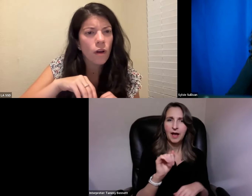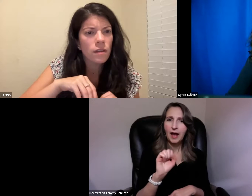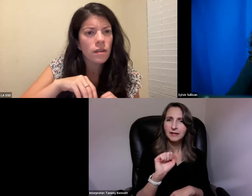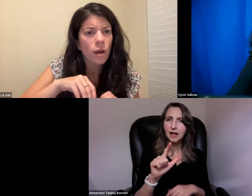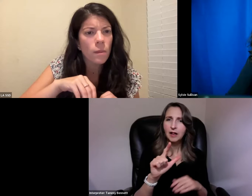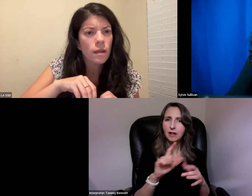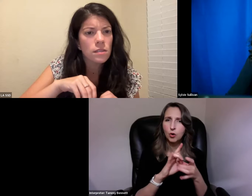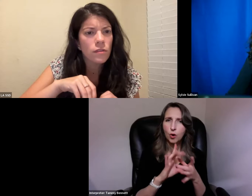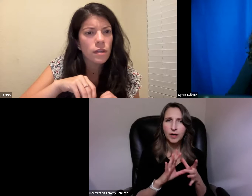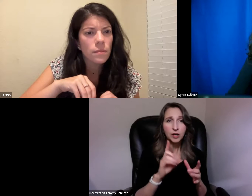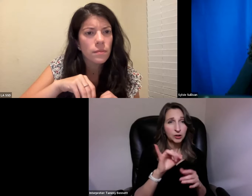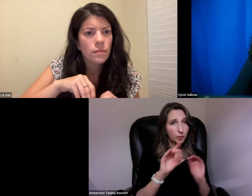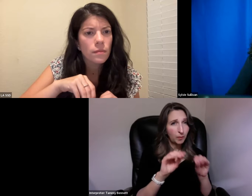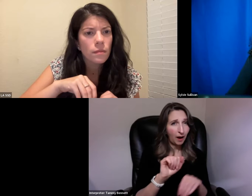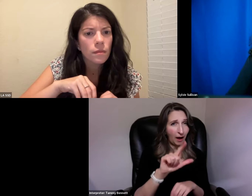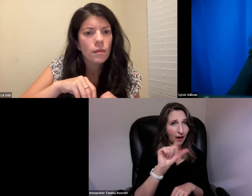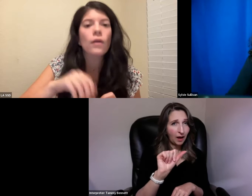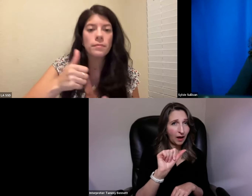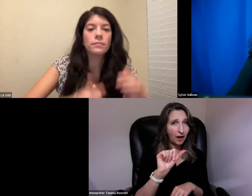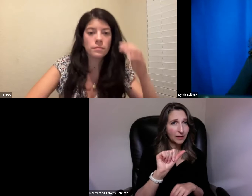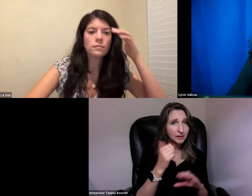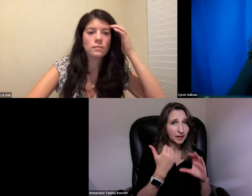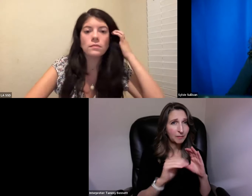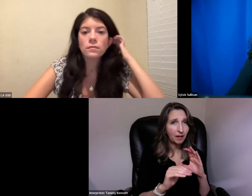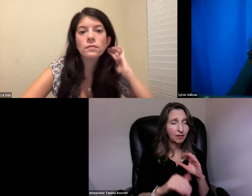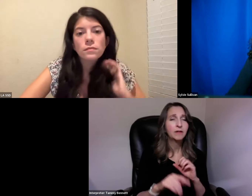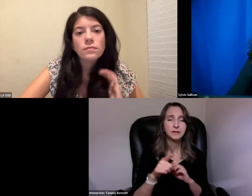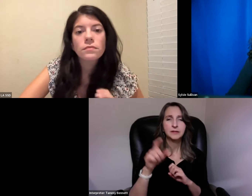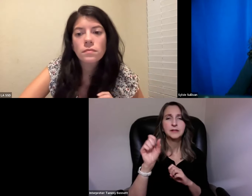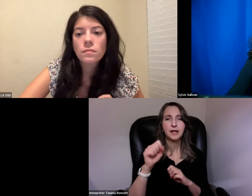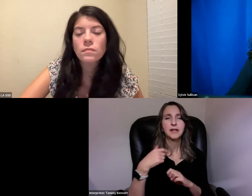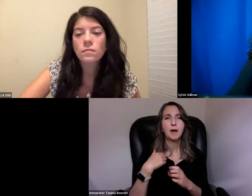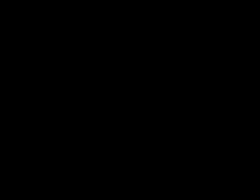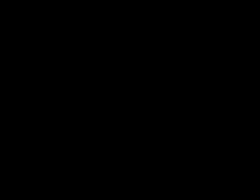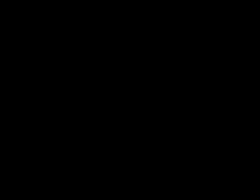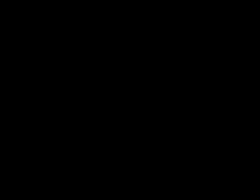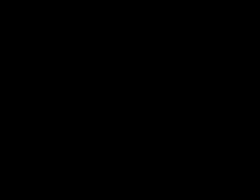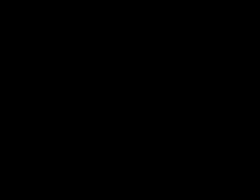Did you put Alla's email on the PowerPoint? yes, I'm happy to share the PowerPoint.